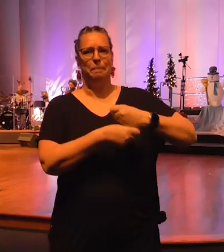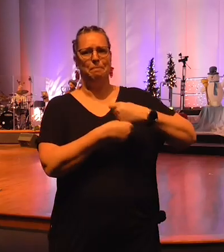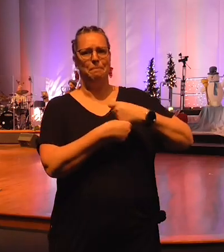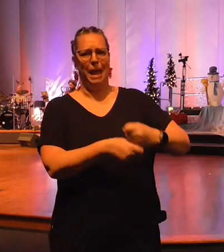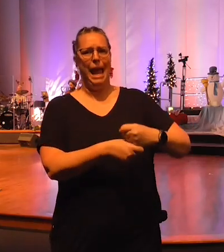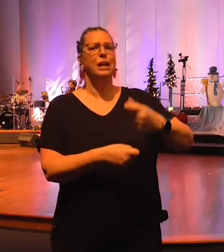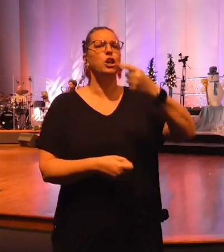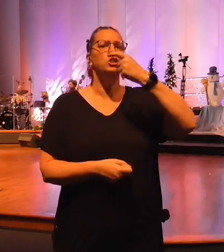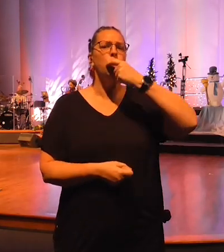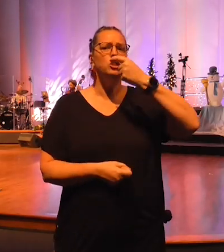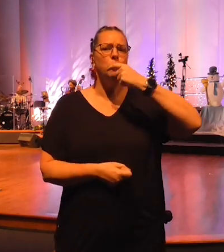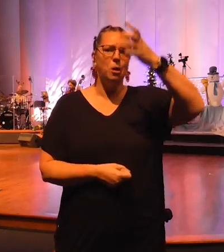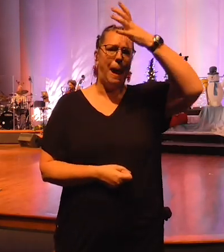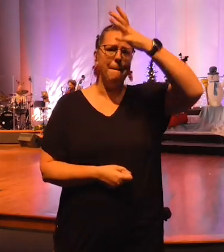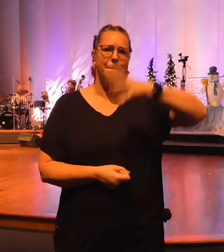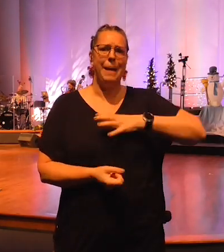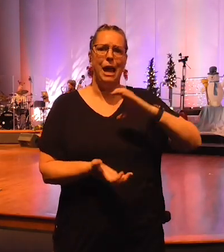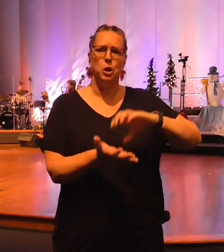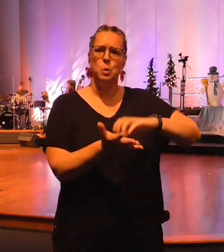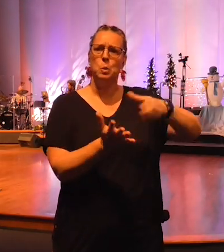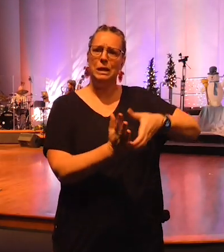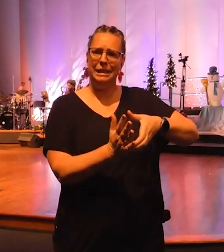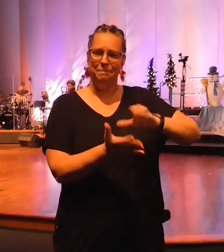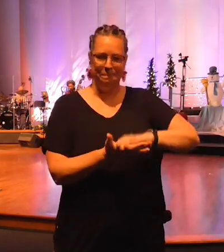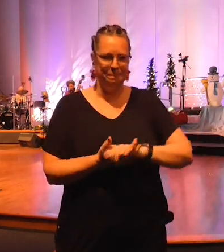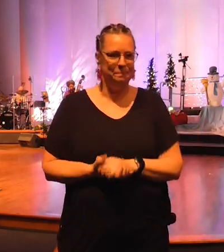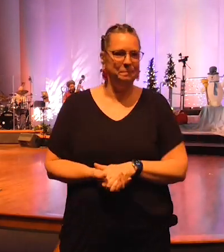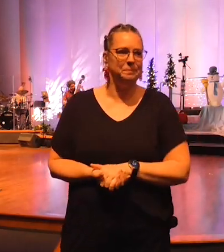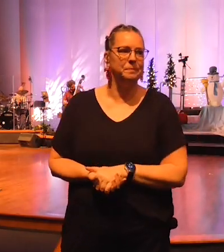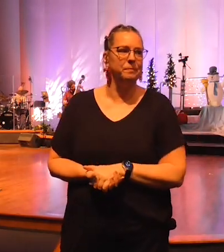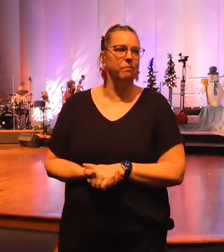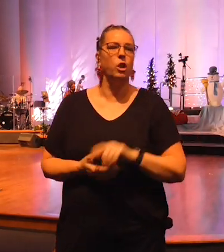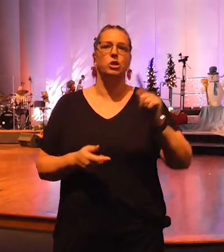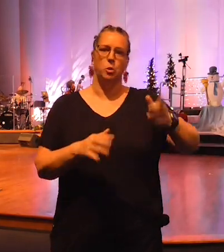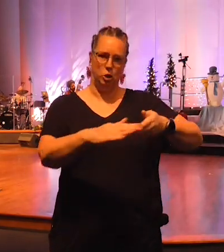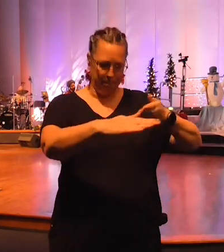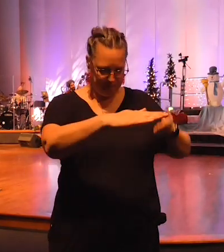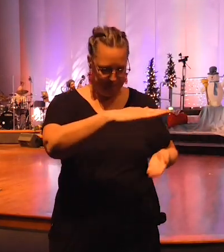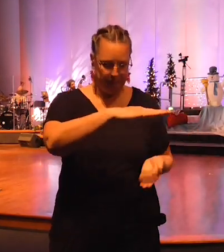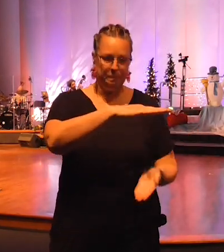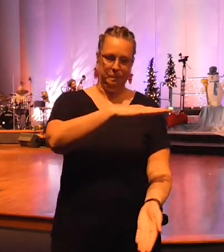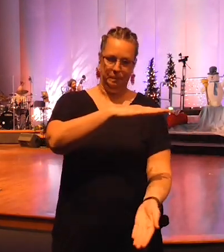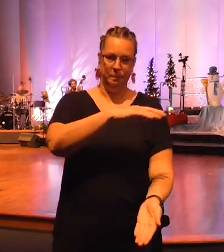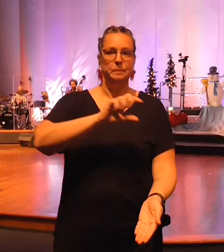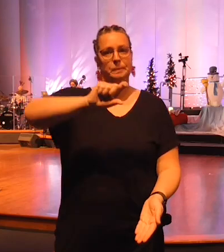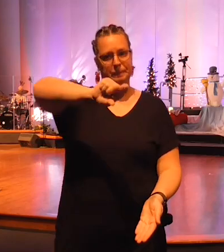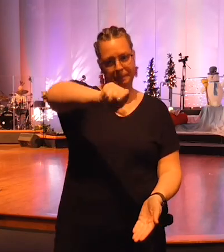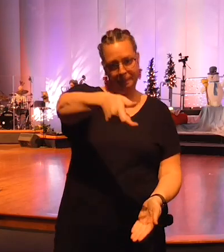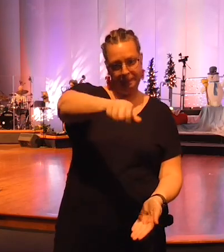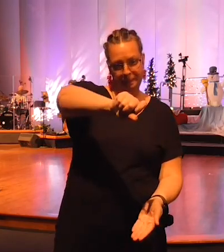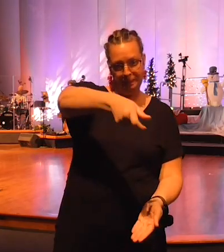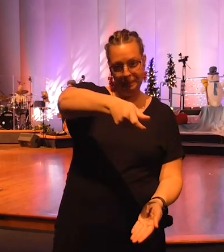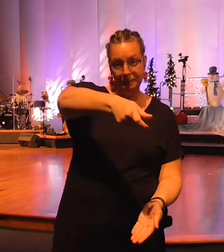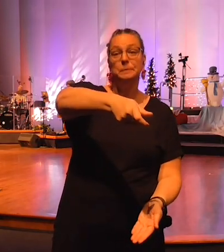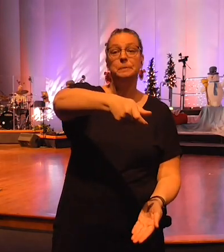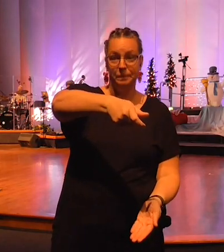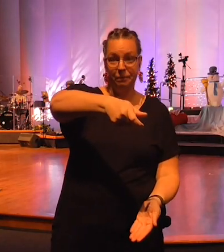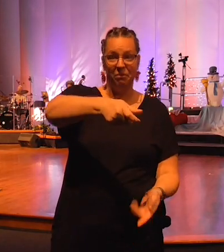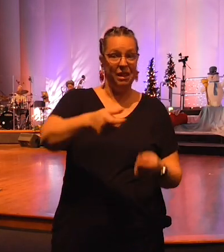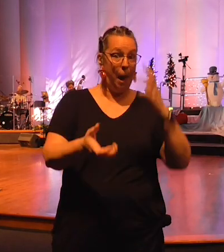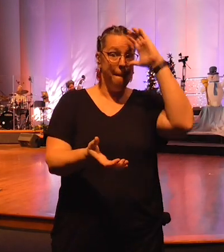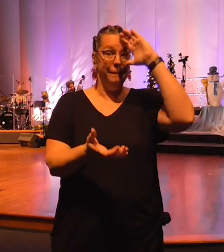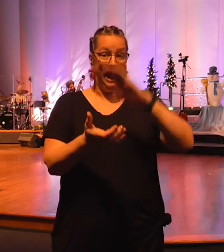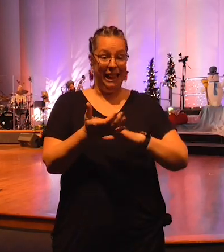day the woman got hungry she made herself a gingerbread man she put him in the oven at